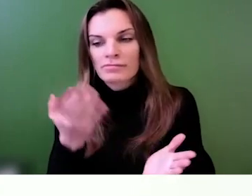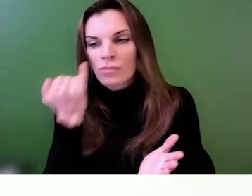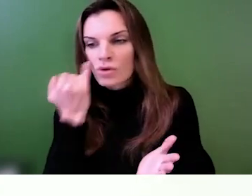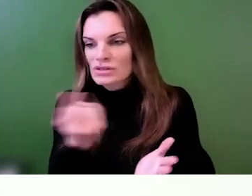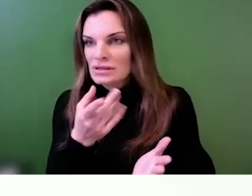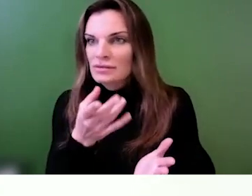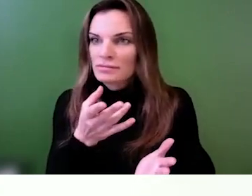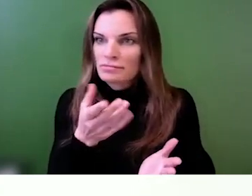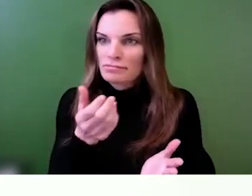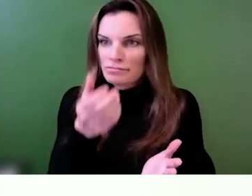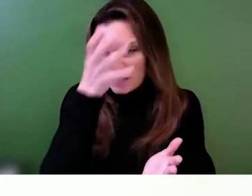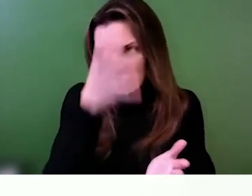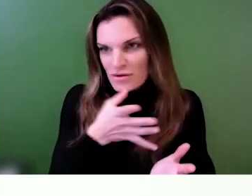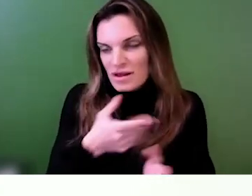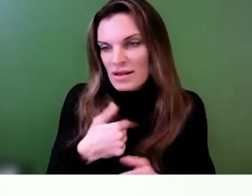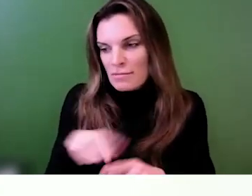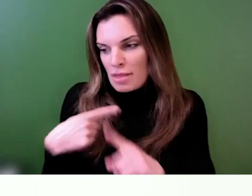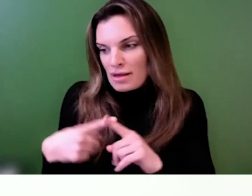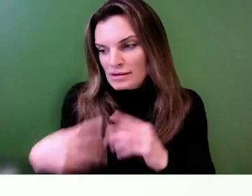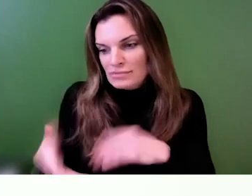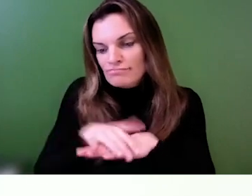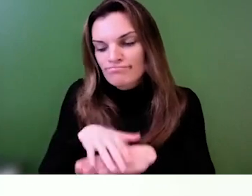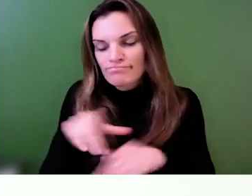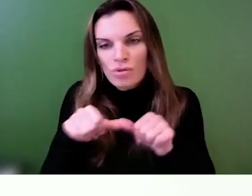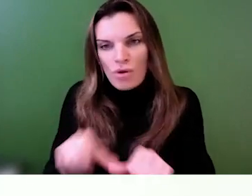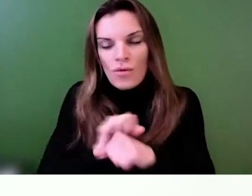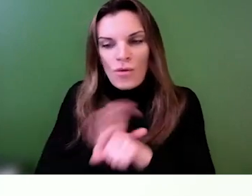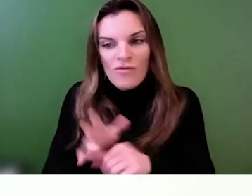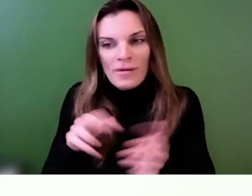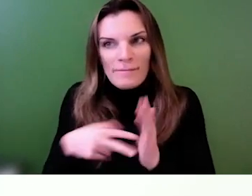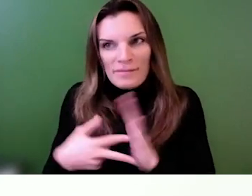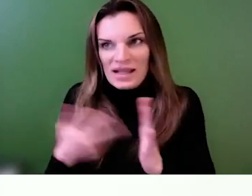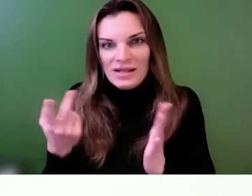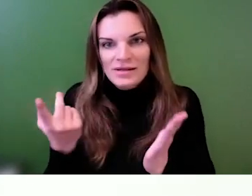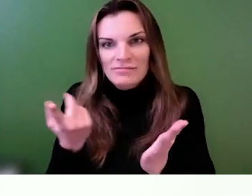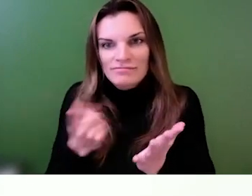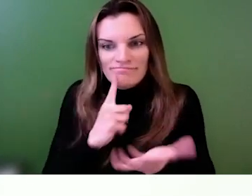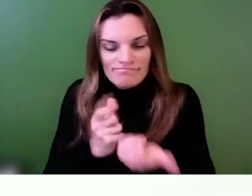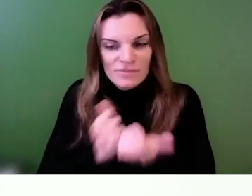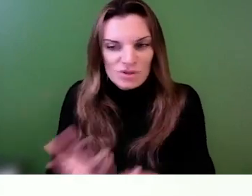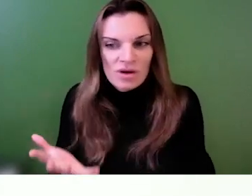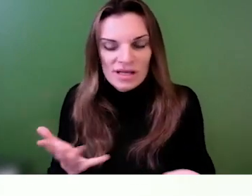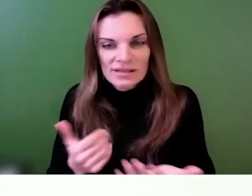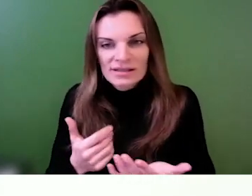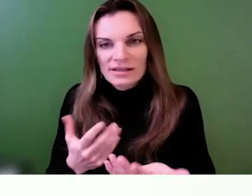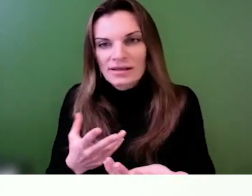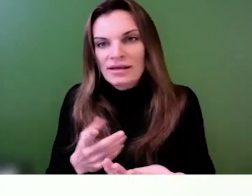long COVID symptoms which are maybe making things more exhausting and taxing than they